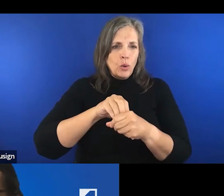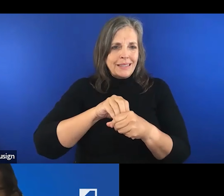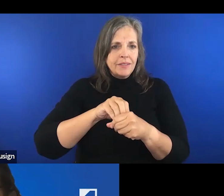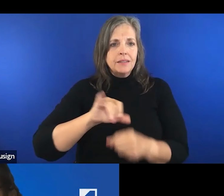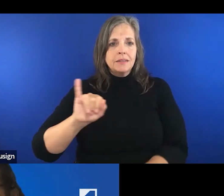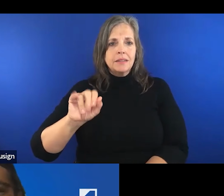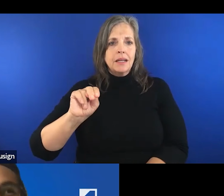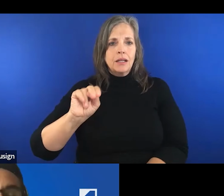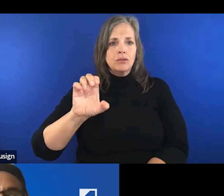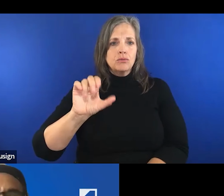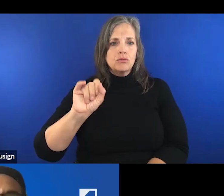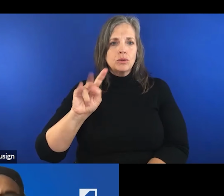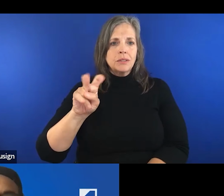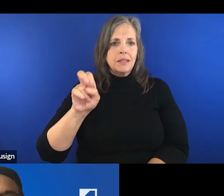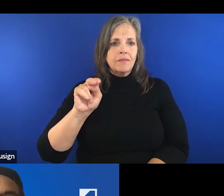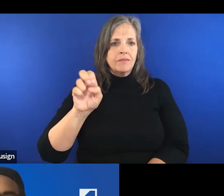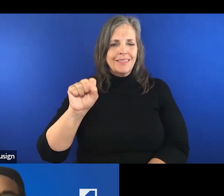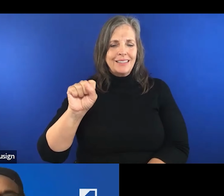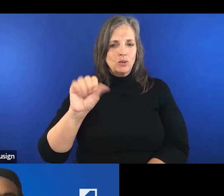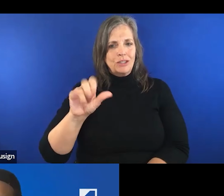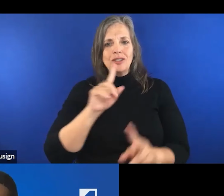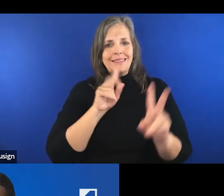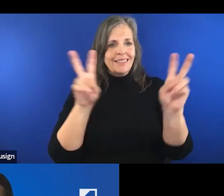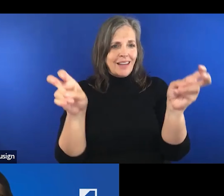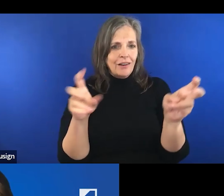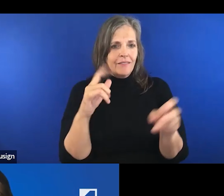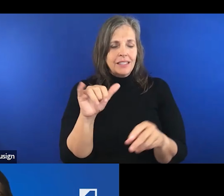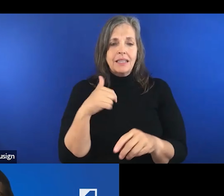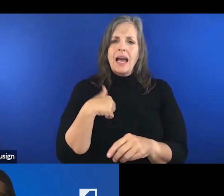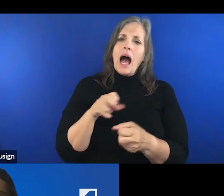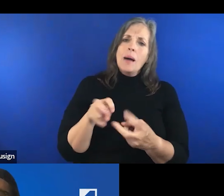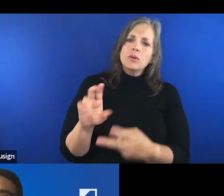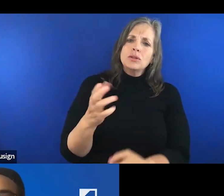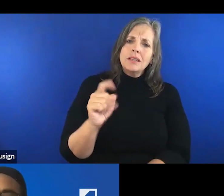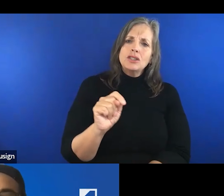title of this thing uh I think I posted in the chat but it's around like the difference